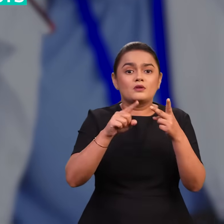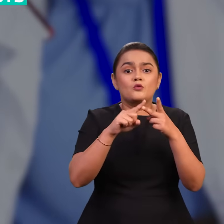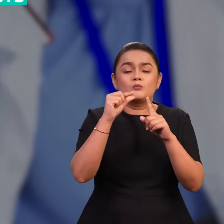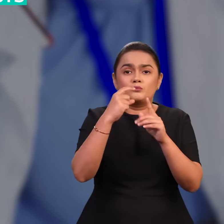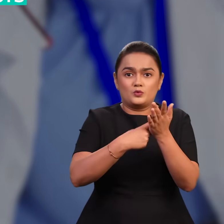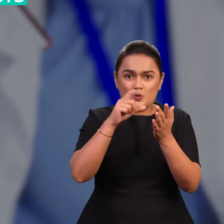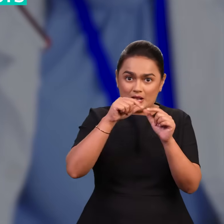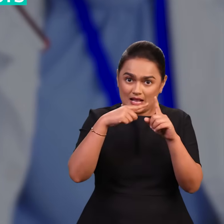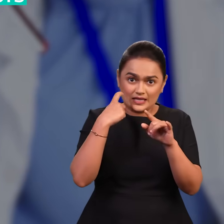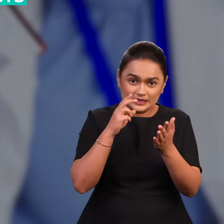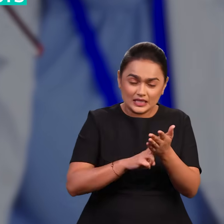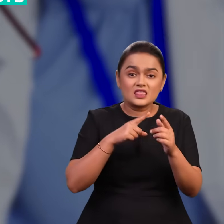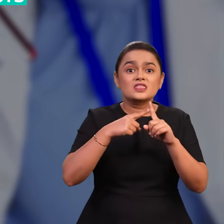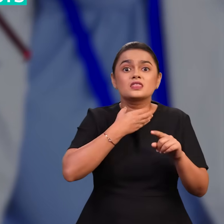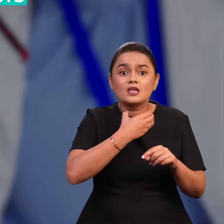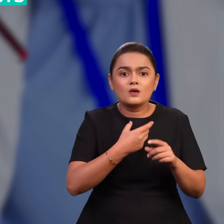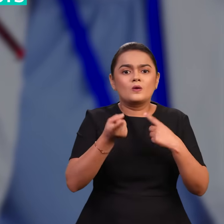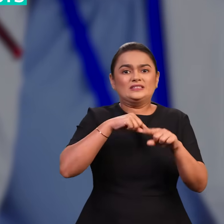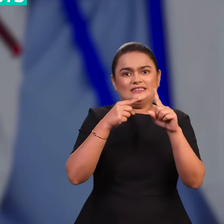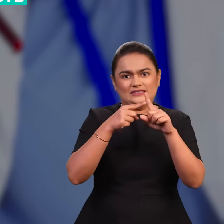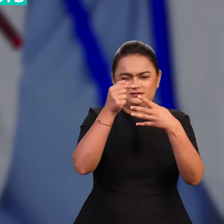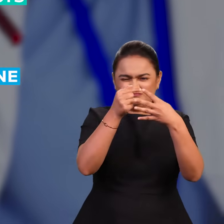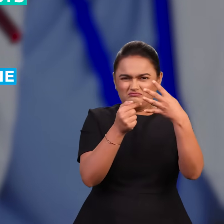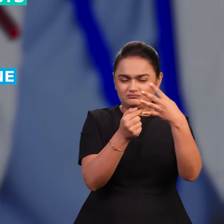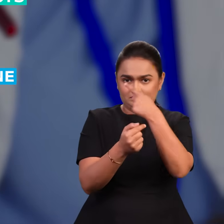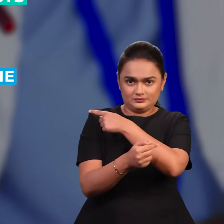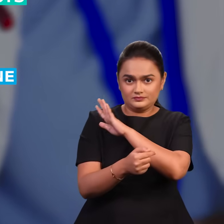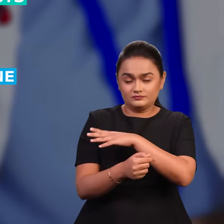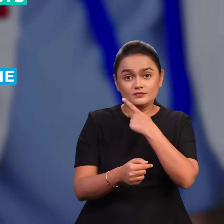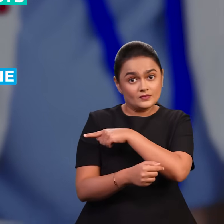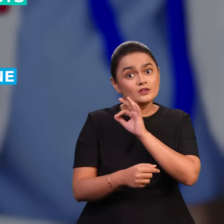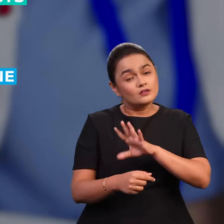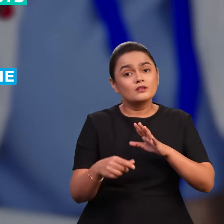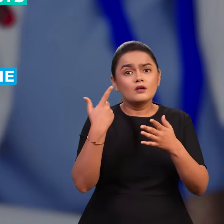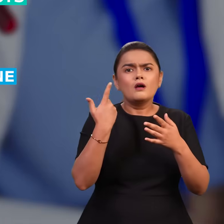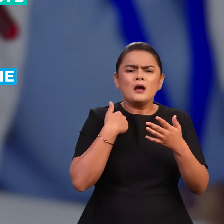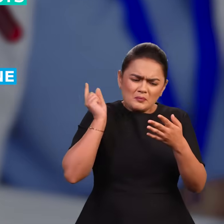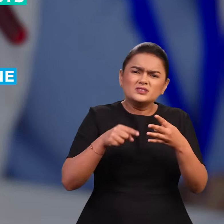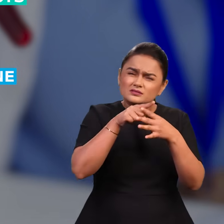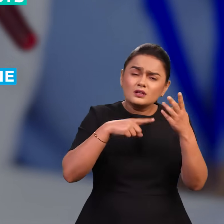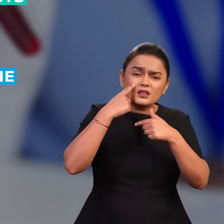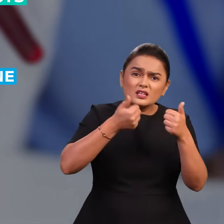Second is prolactin, thyroid and testosterone report. Why we want to see all this is